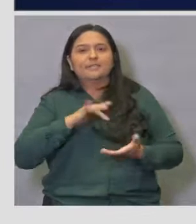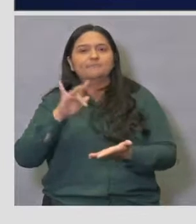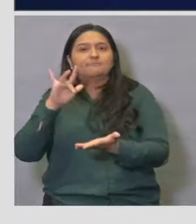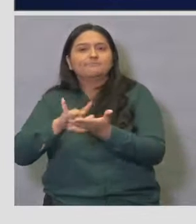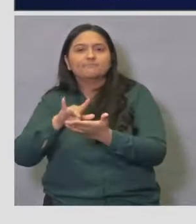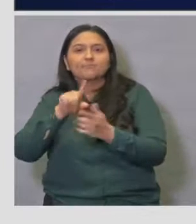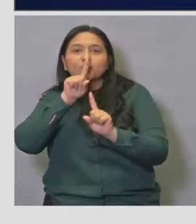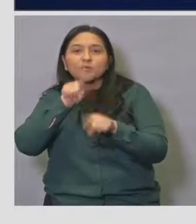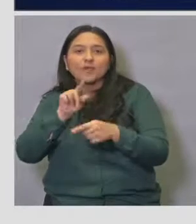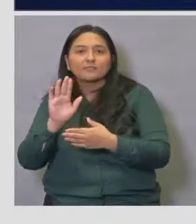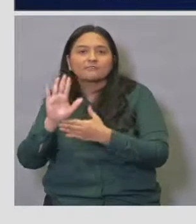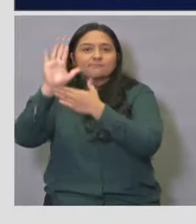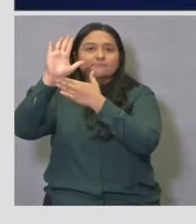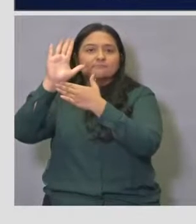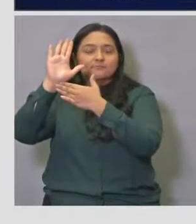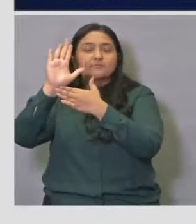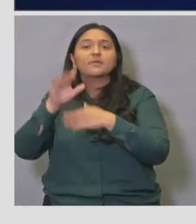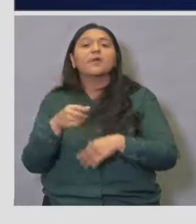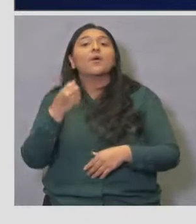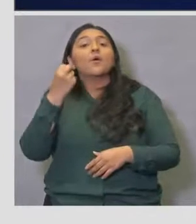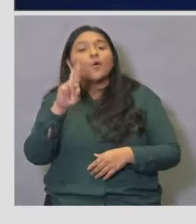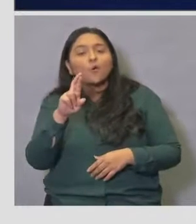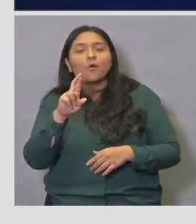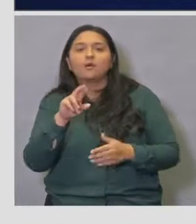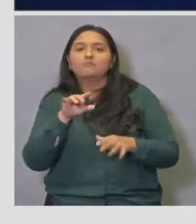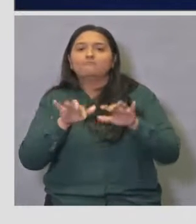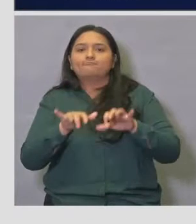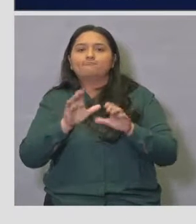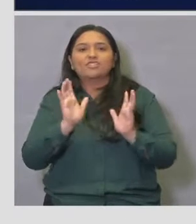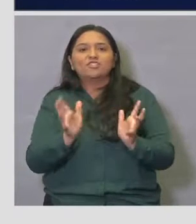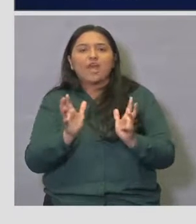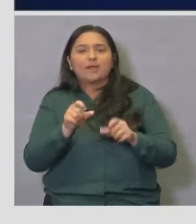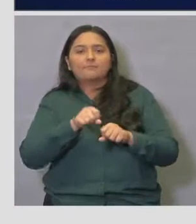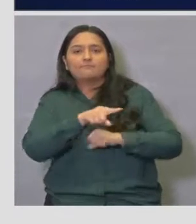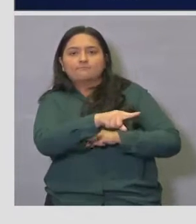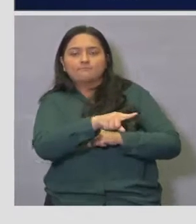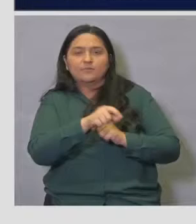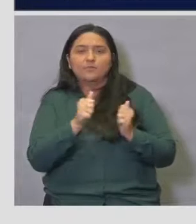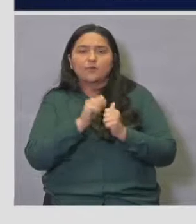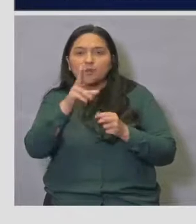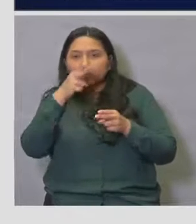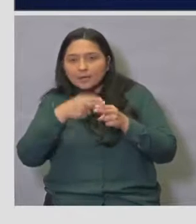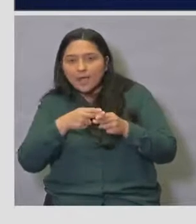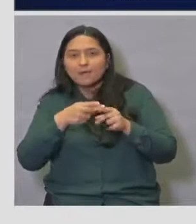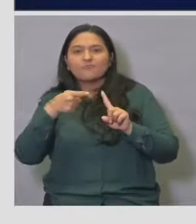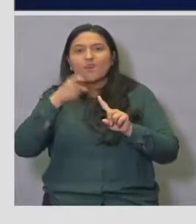IF YOU WISH TO ASK A